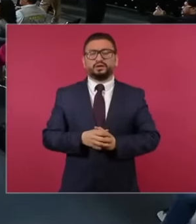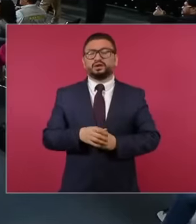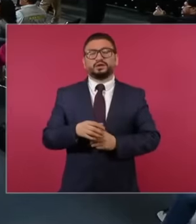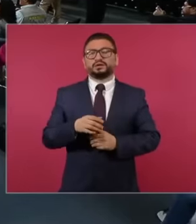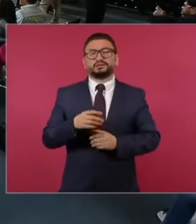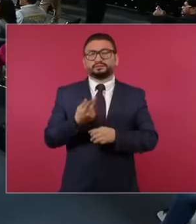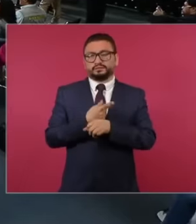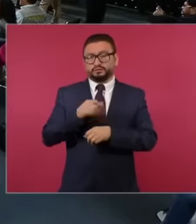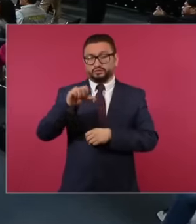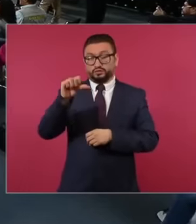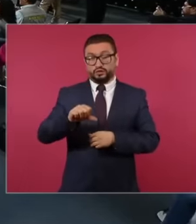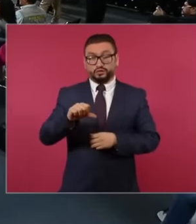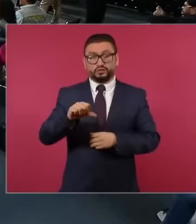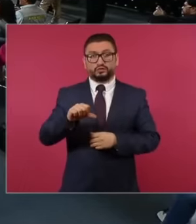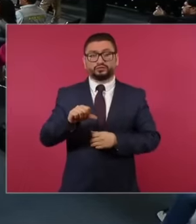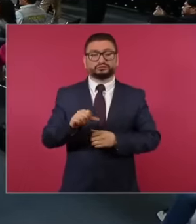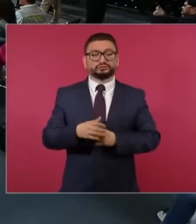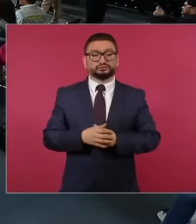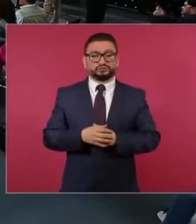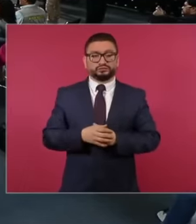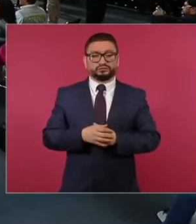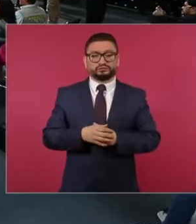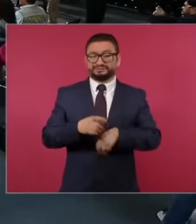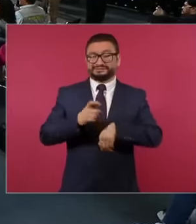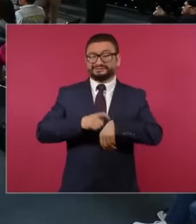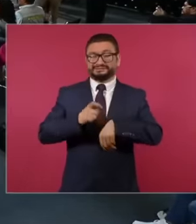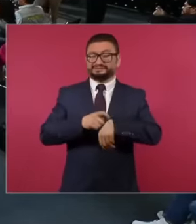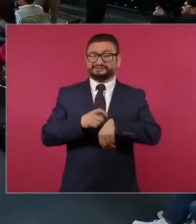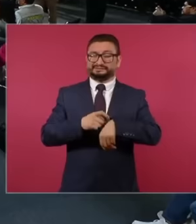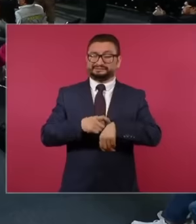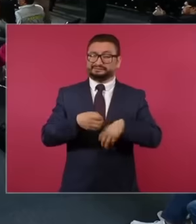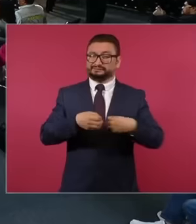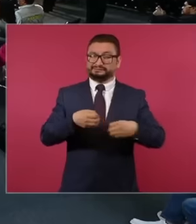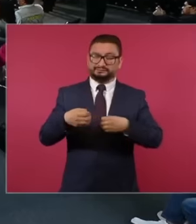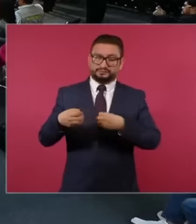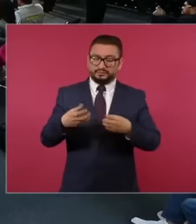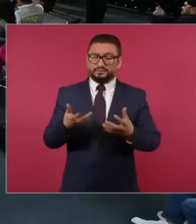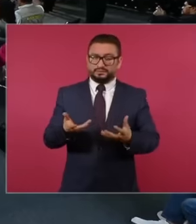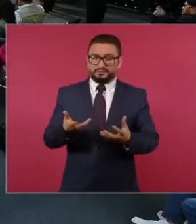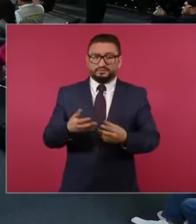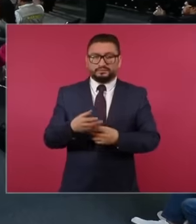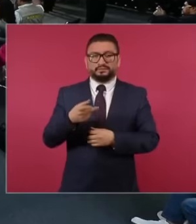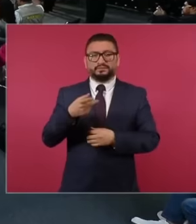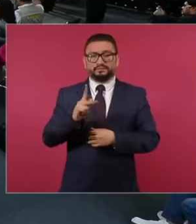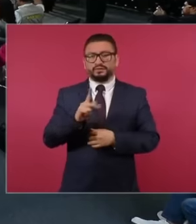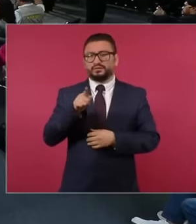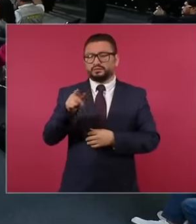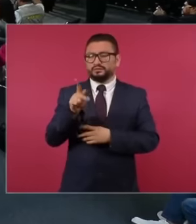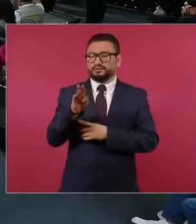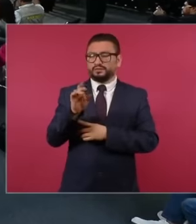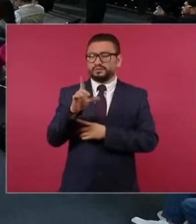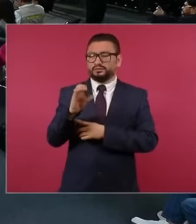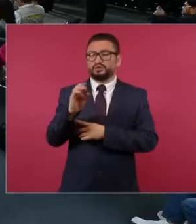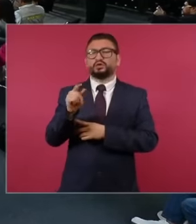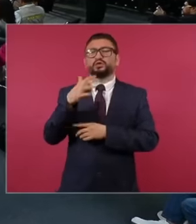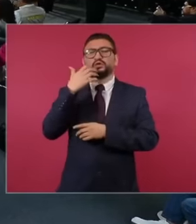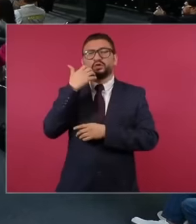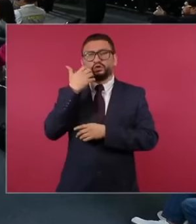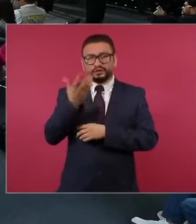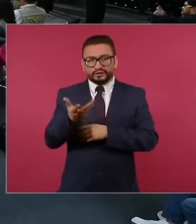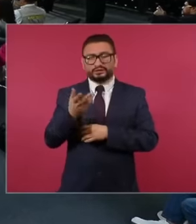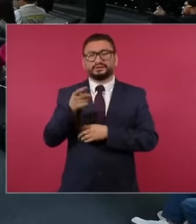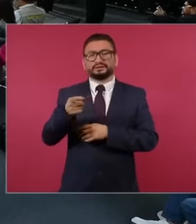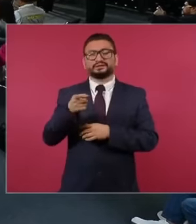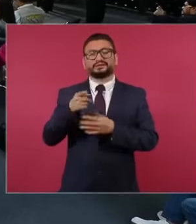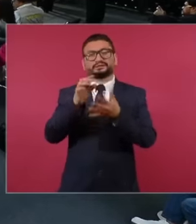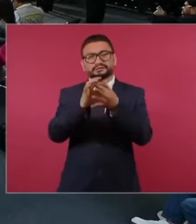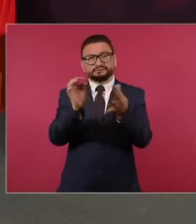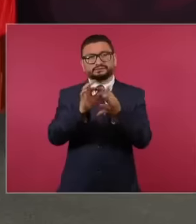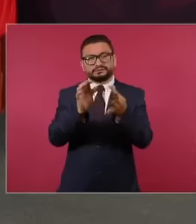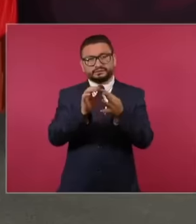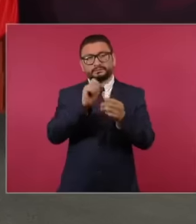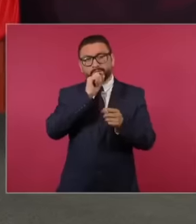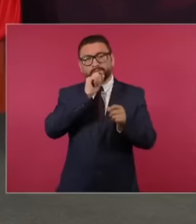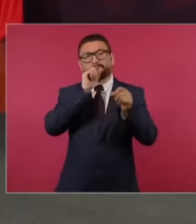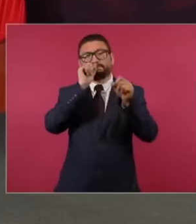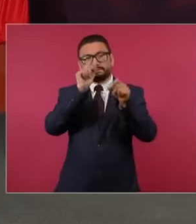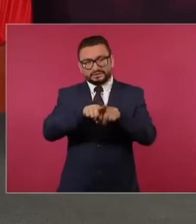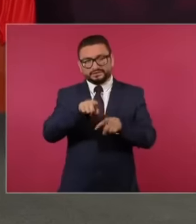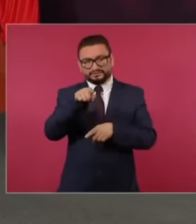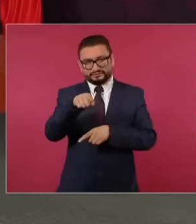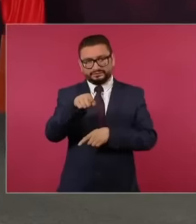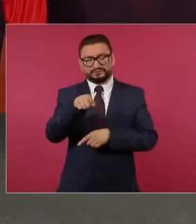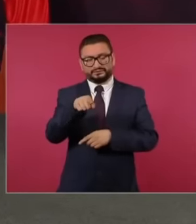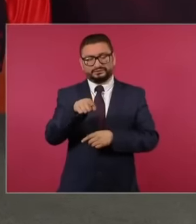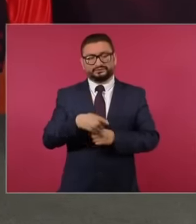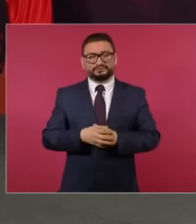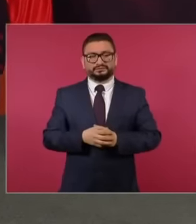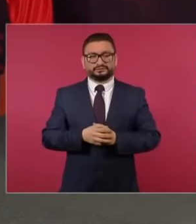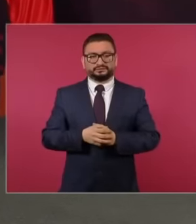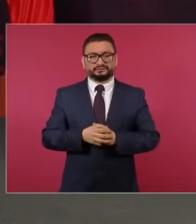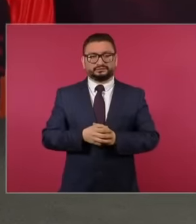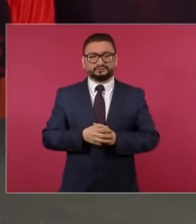due to time constraints, but Pablo wanted to talk precisely about how